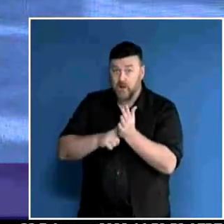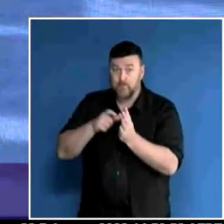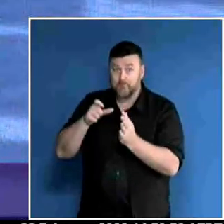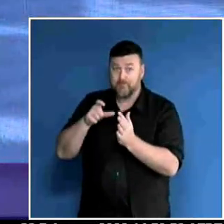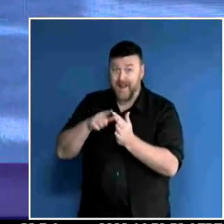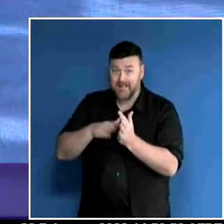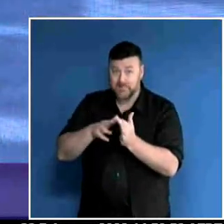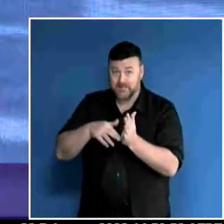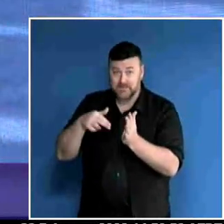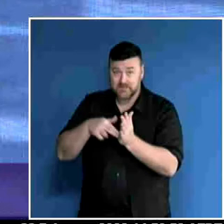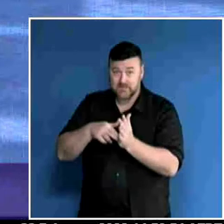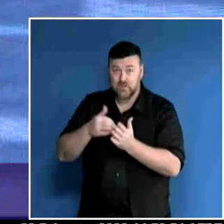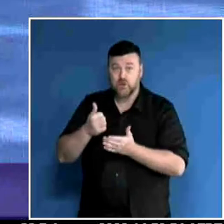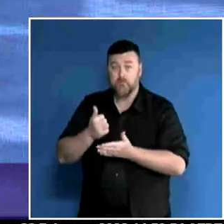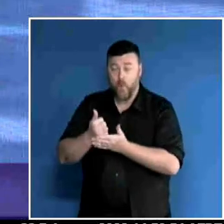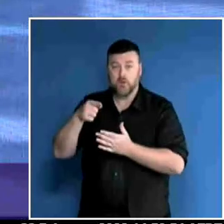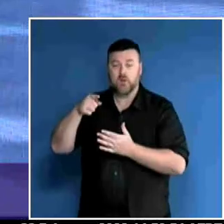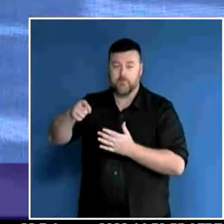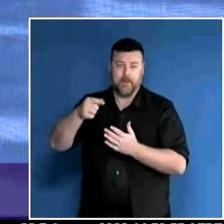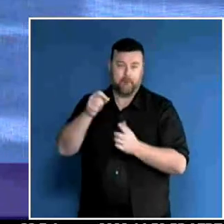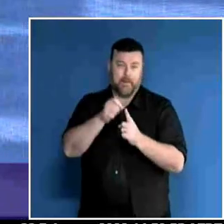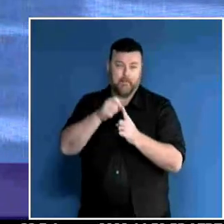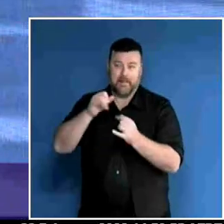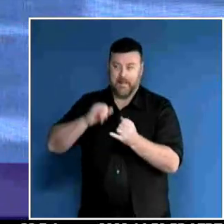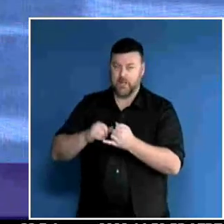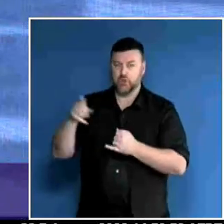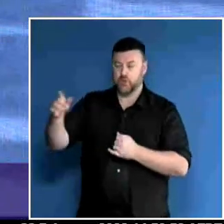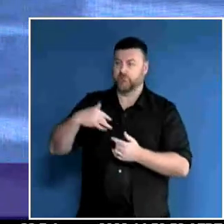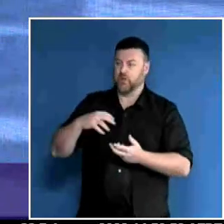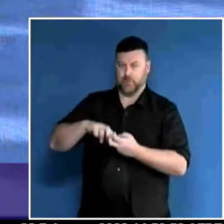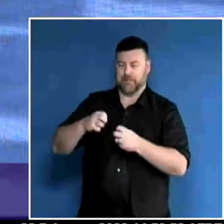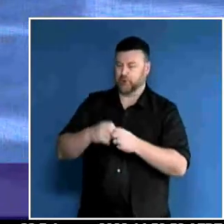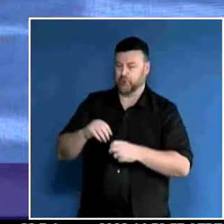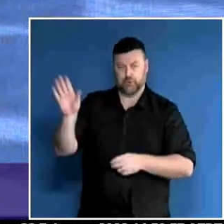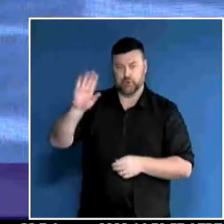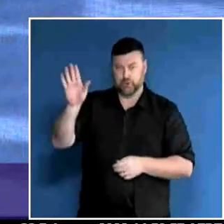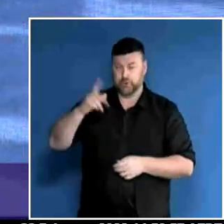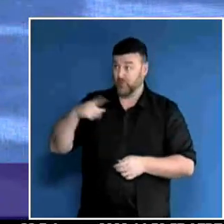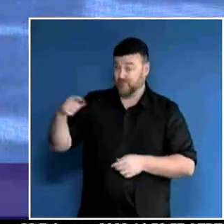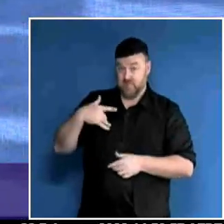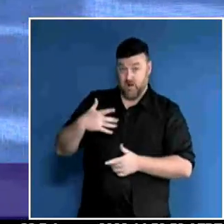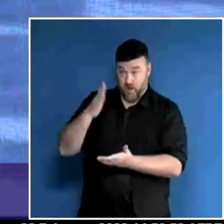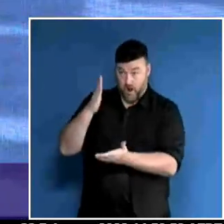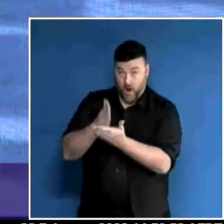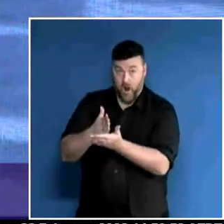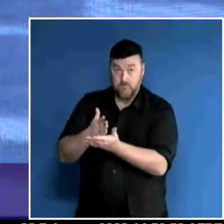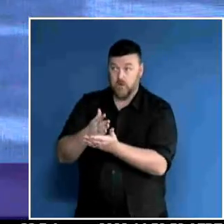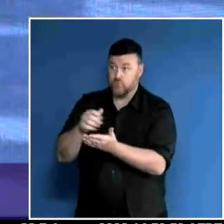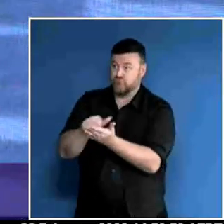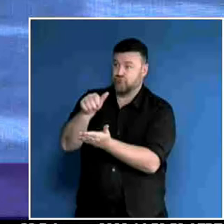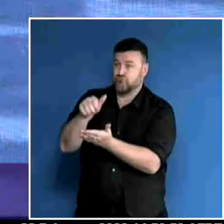You did not feel that you were receiving suitable or adequate post-placement support,